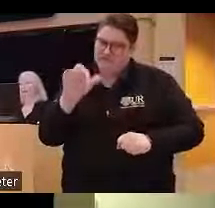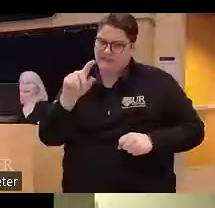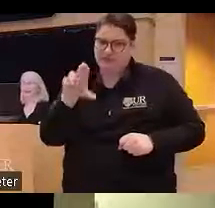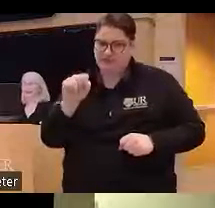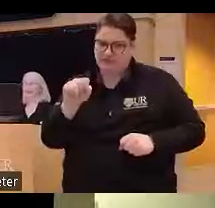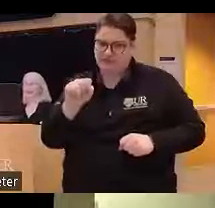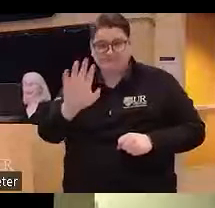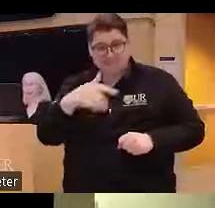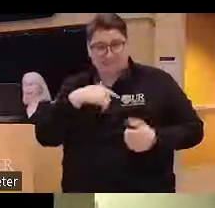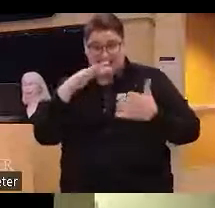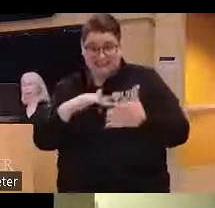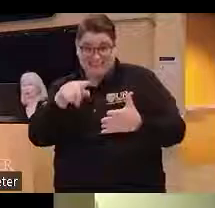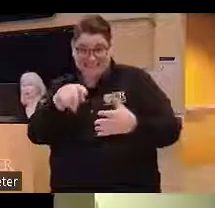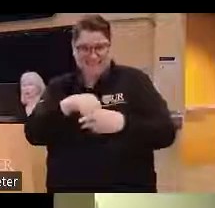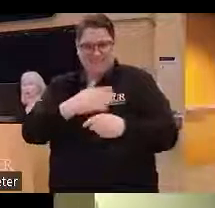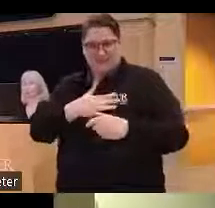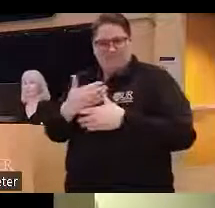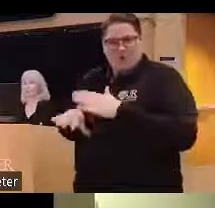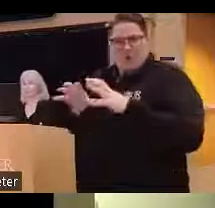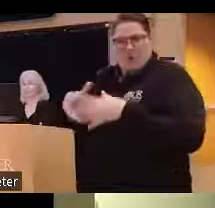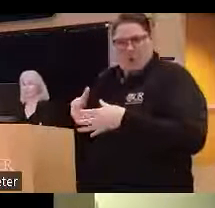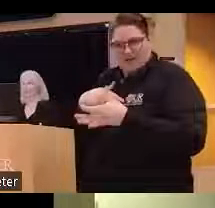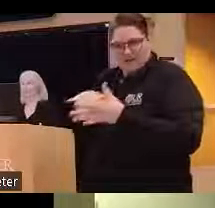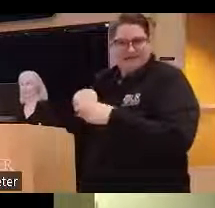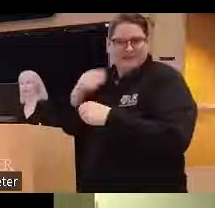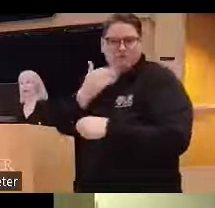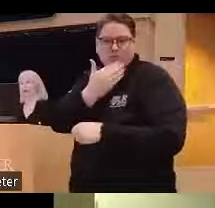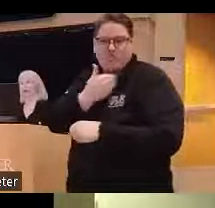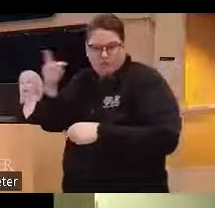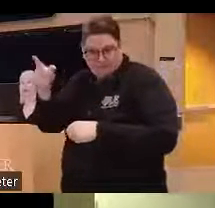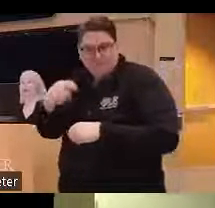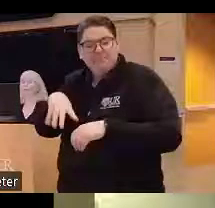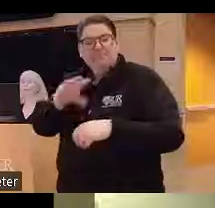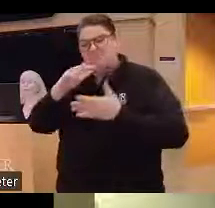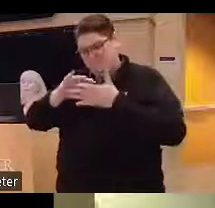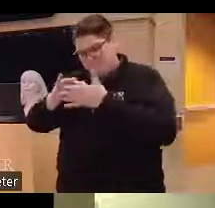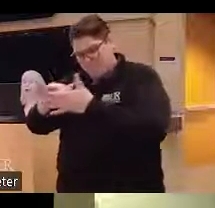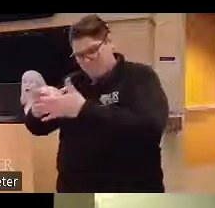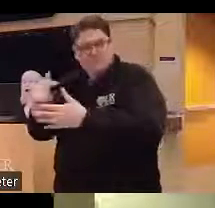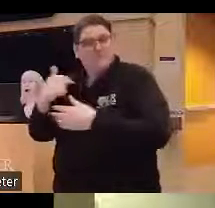studied this in The Birth Cohort that I described to you in Jerusalem and what we were able to do